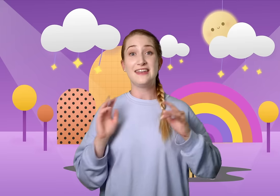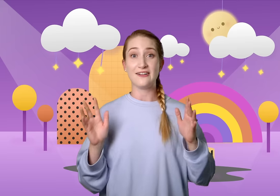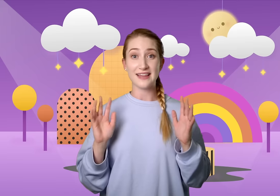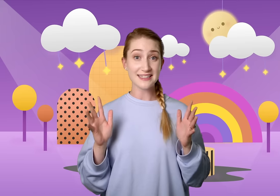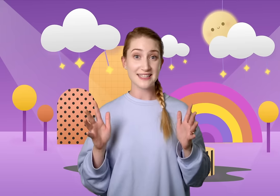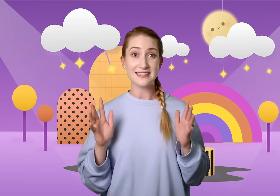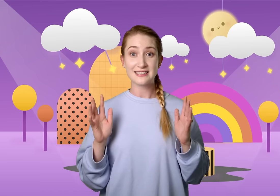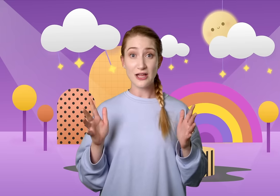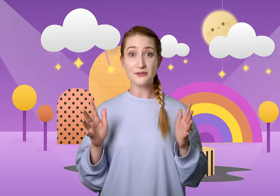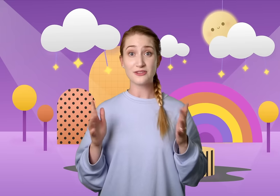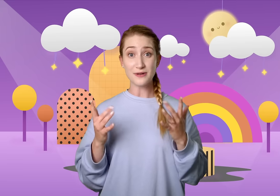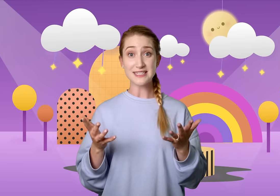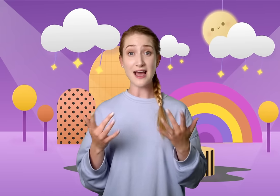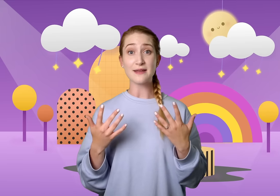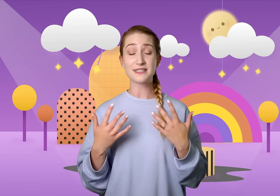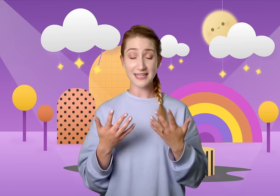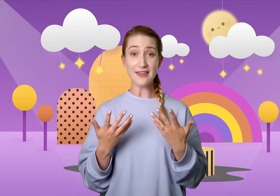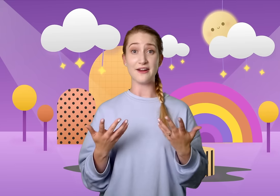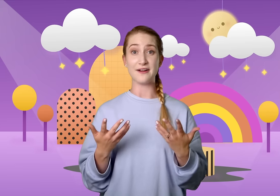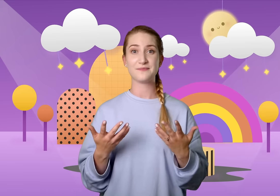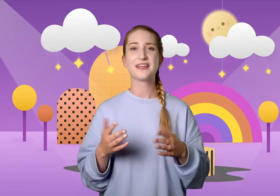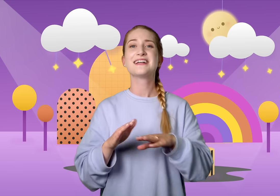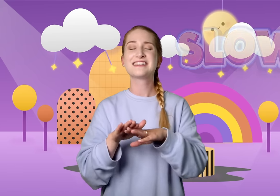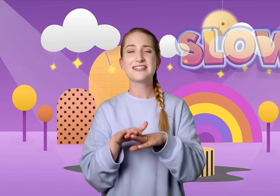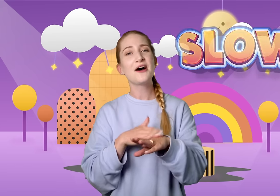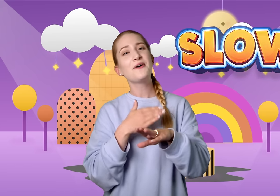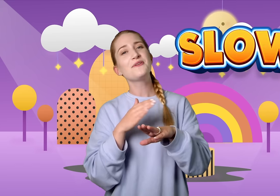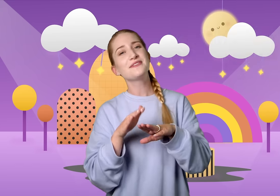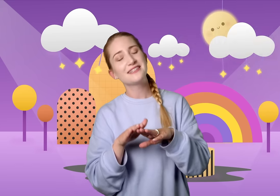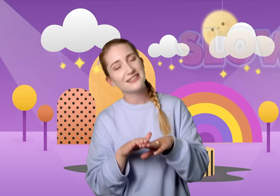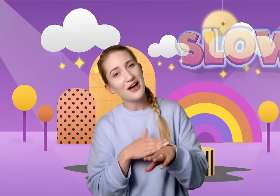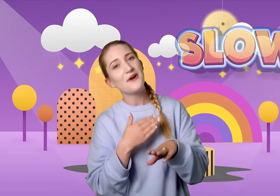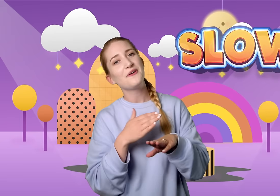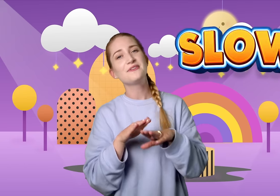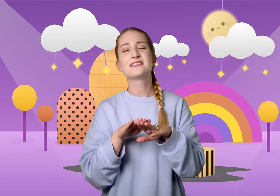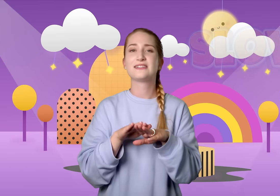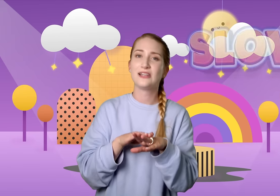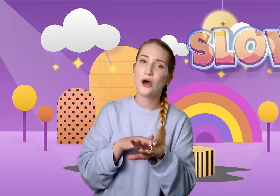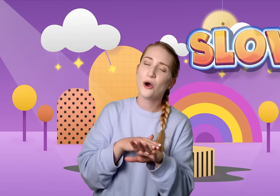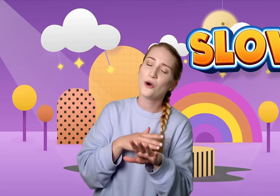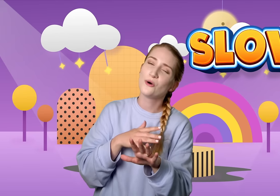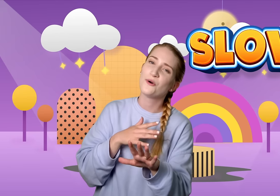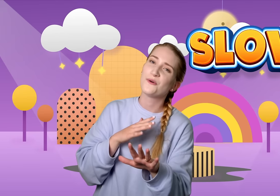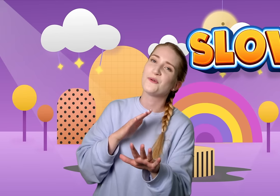Now let's say slow three times together. Slow, slow, slow.